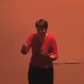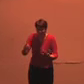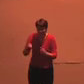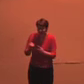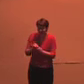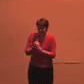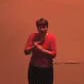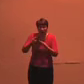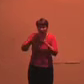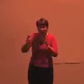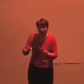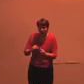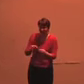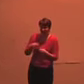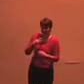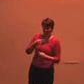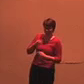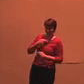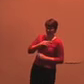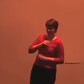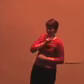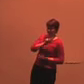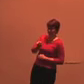But I have to say, of course, this house